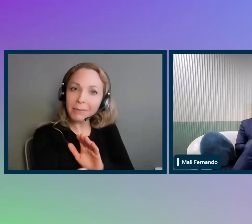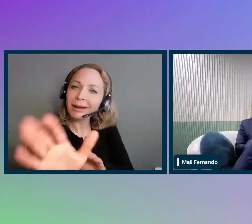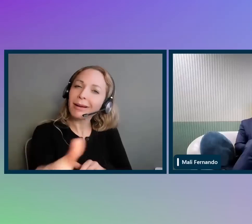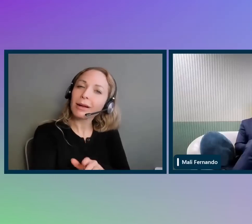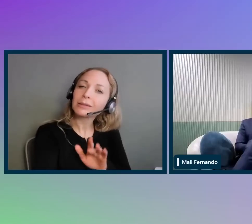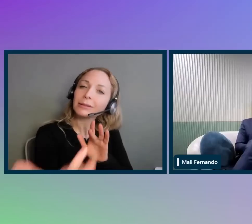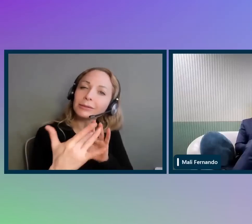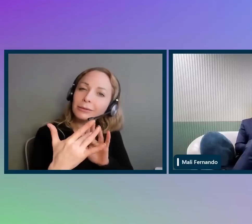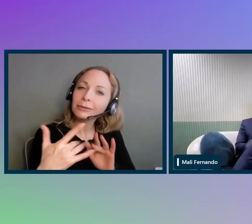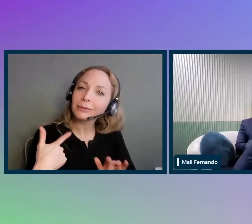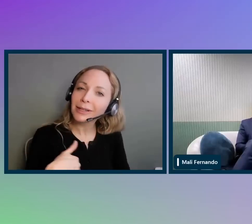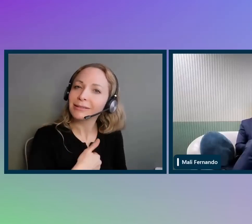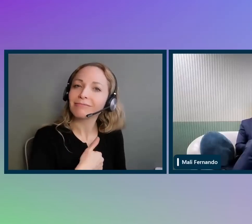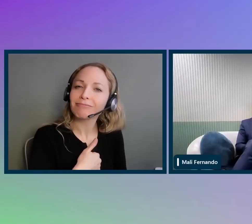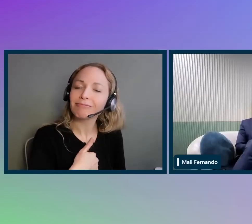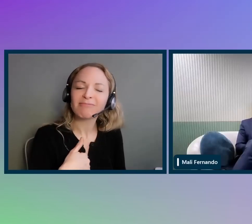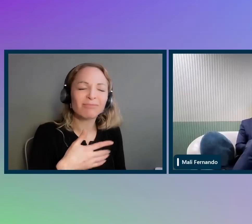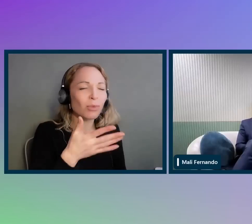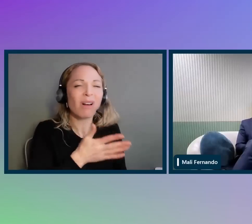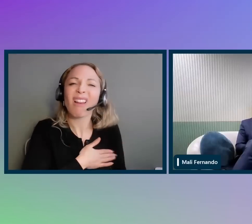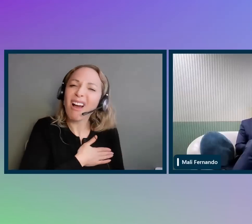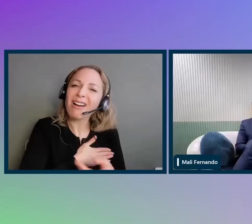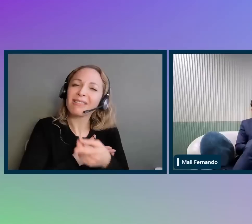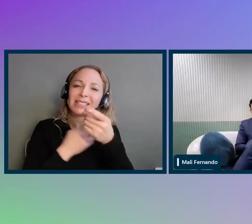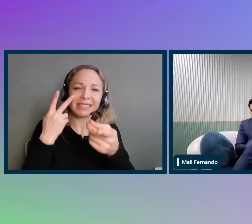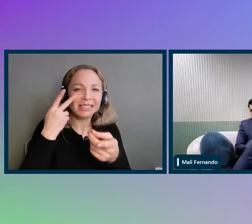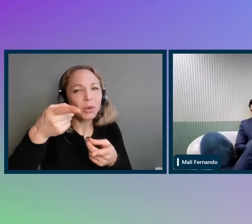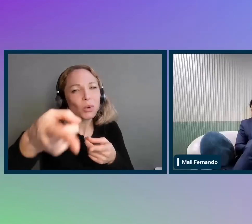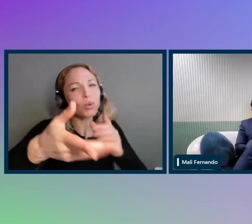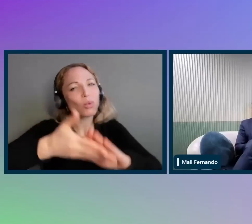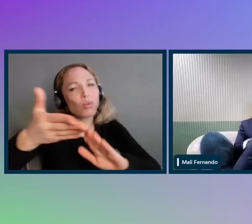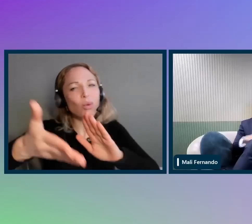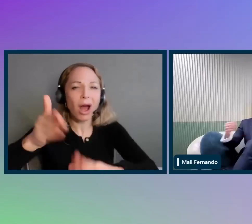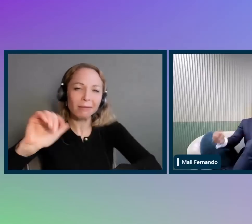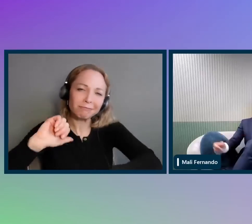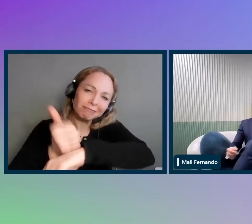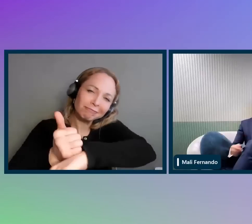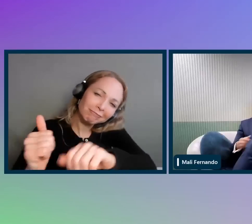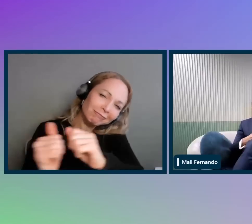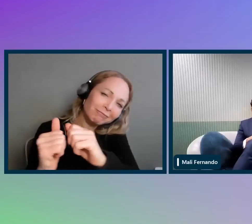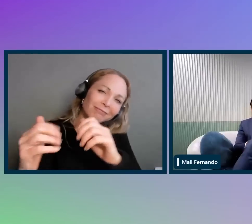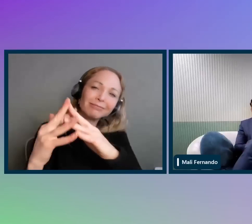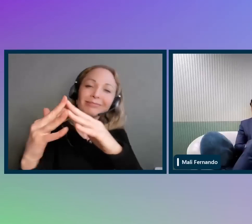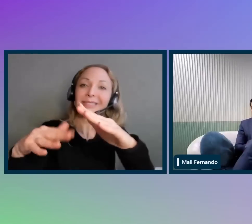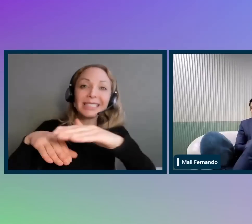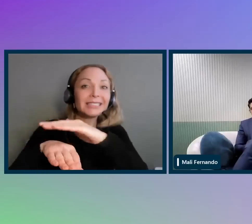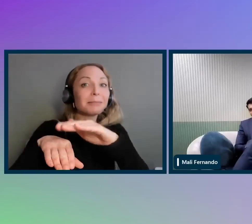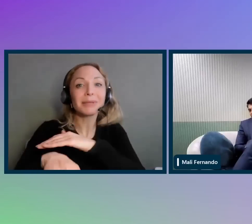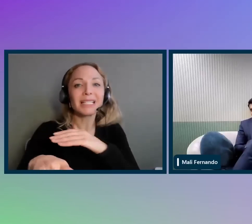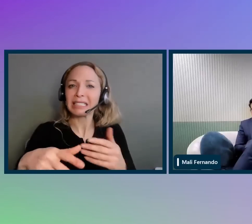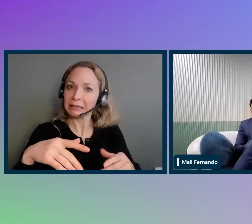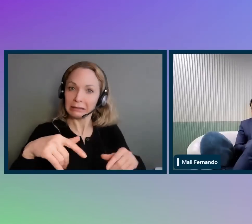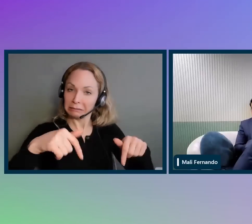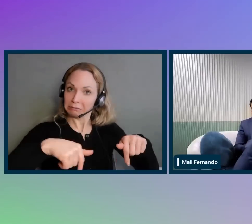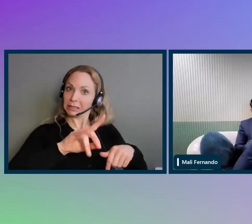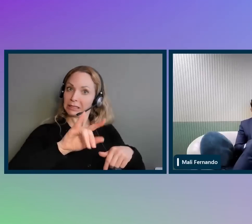It doesn't have to be in digital accessibility, it could be in accounting, it could be in law, it could be in manufacturing.